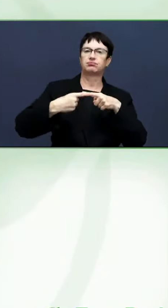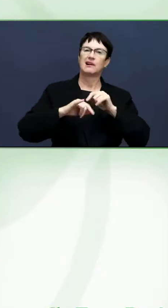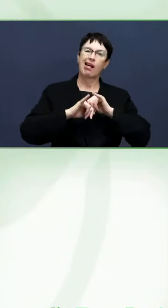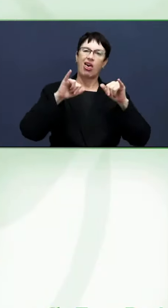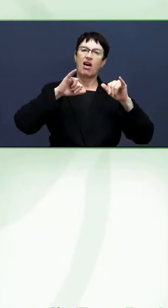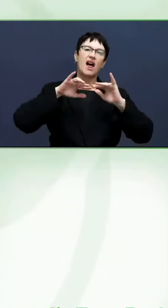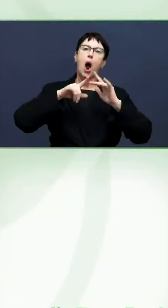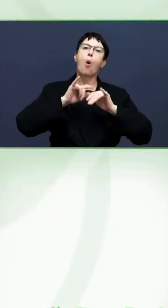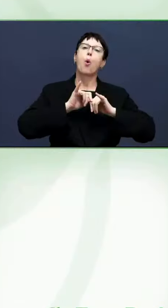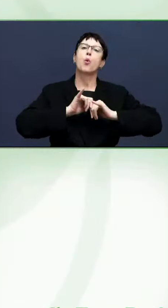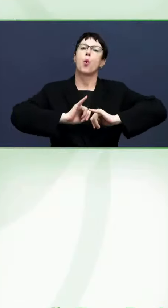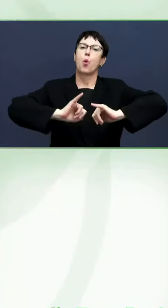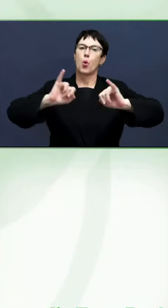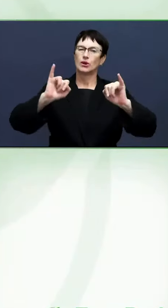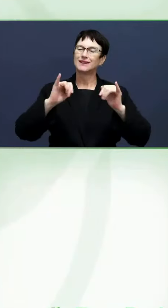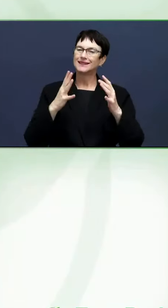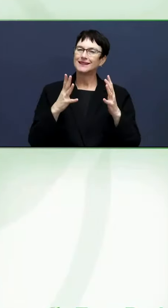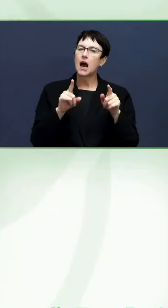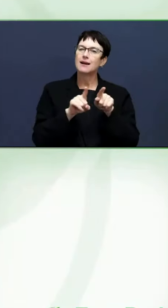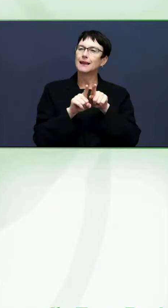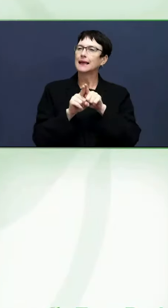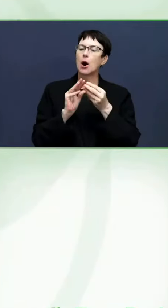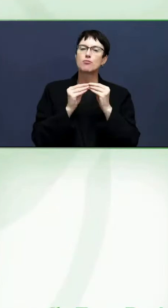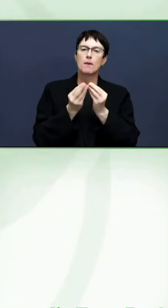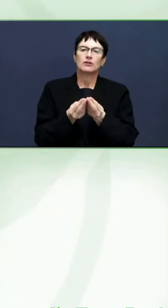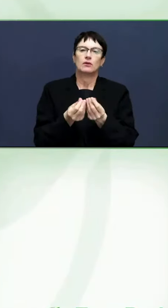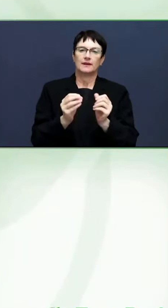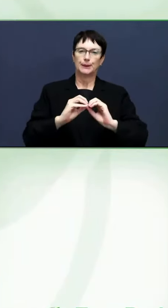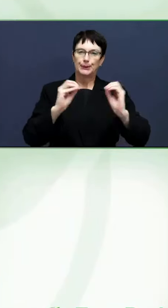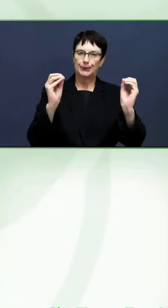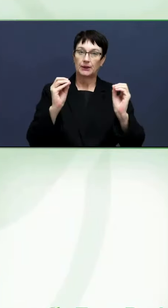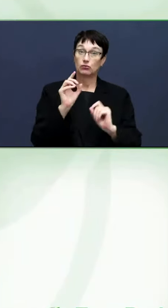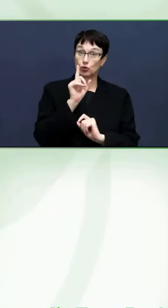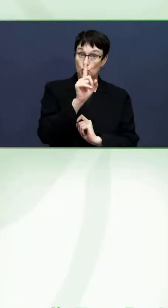The result is that people need Braille but because they don't know how to get books,